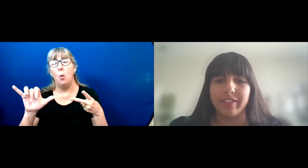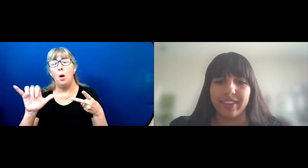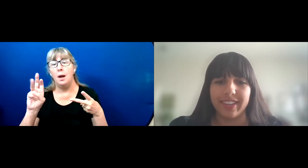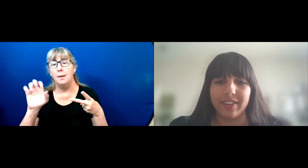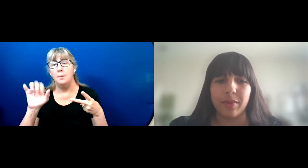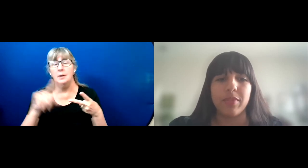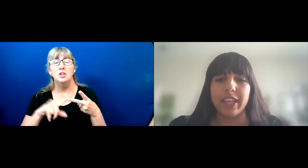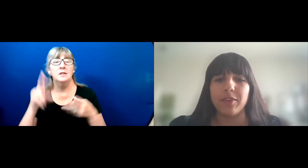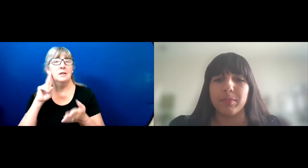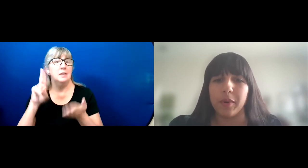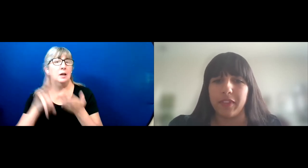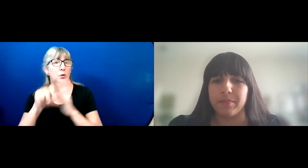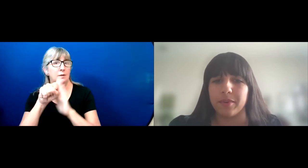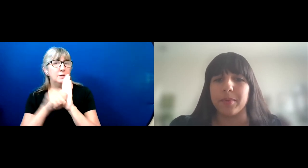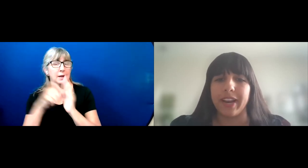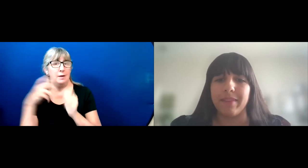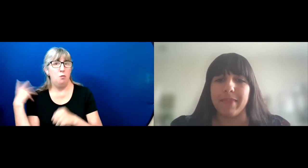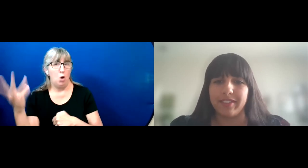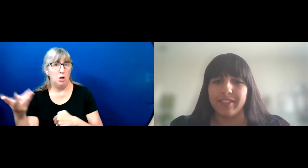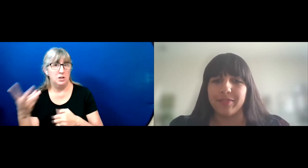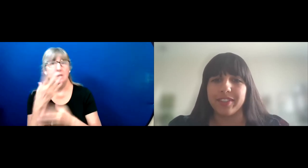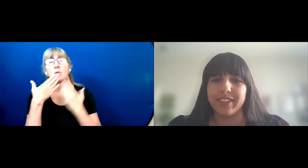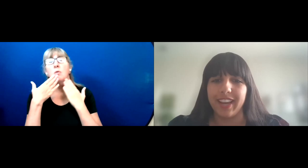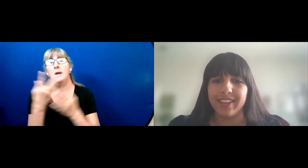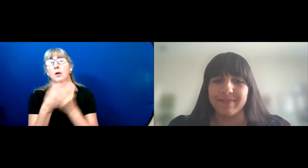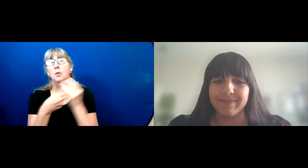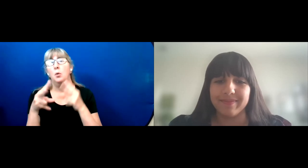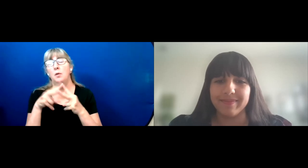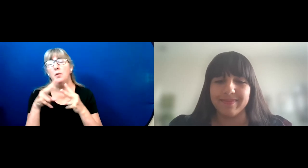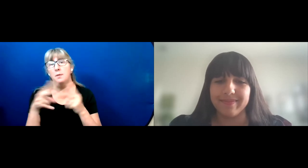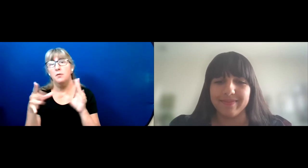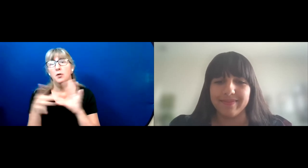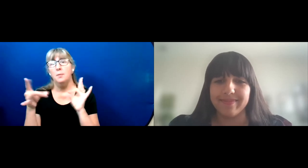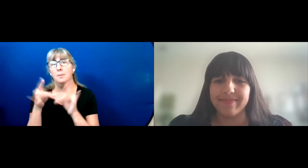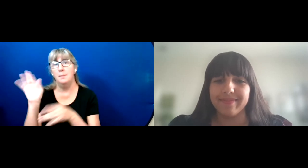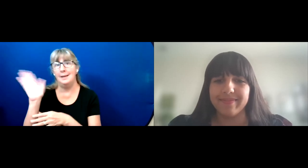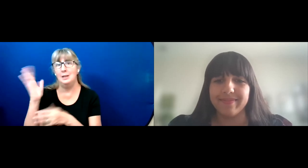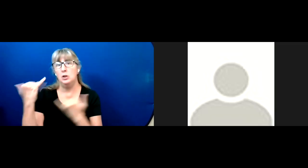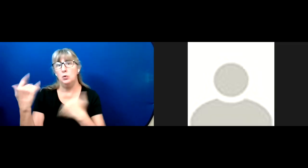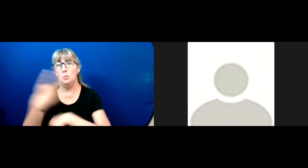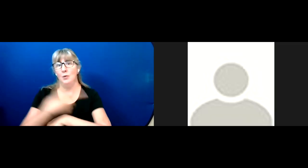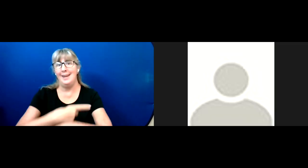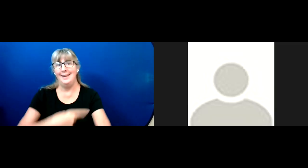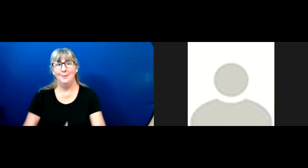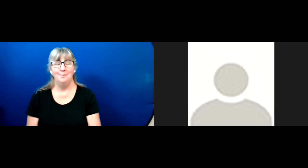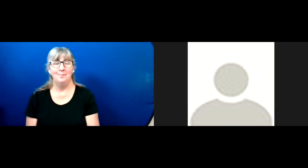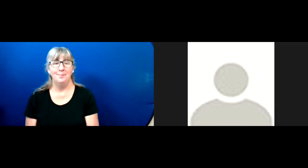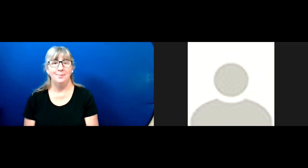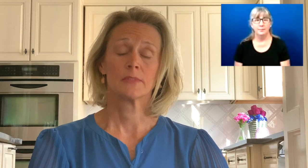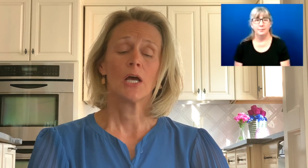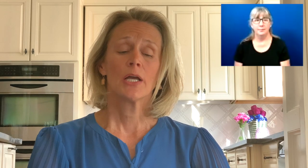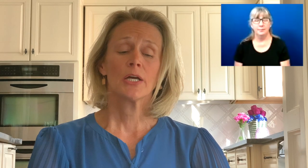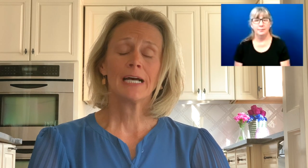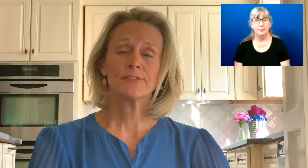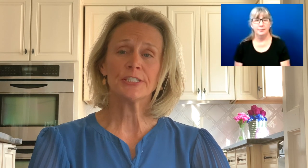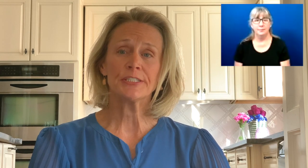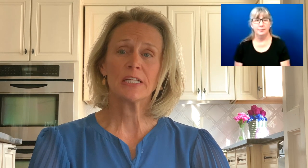So thank you for both of them for providing messages today. Good afternoon.